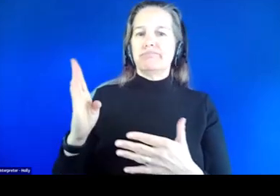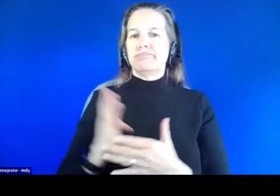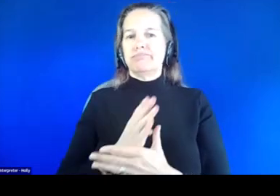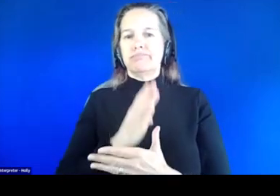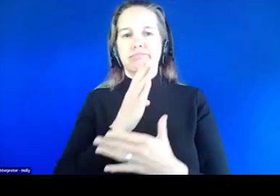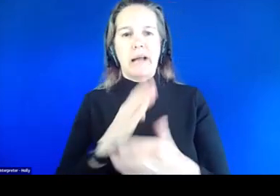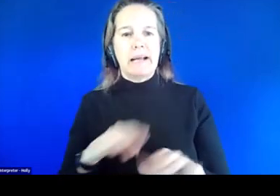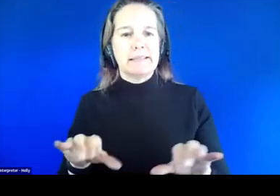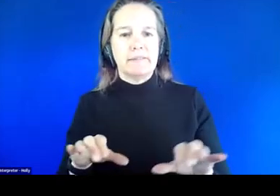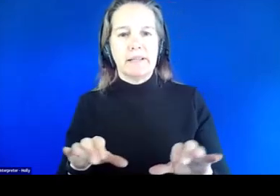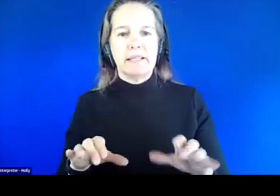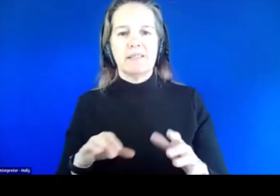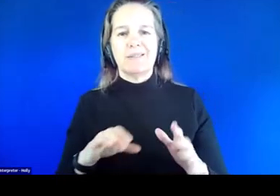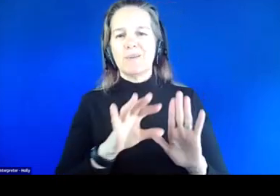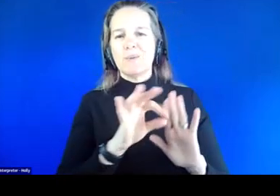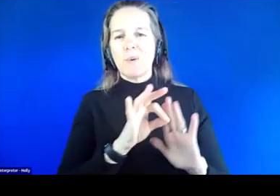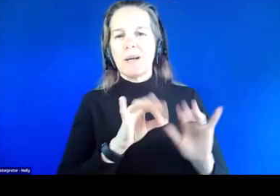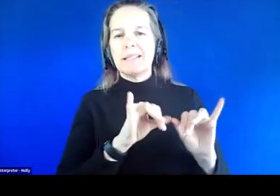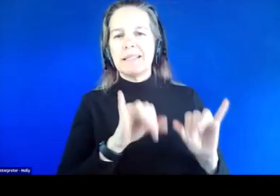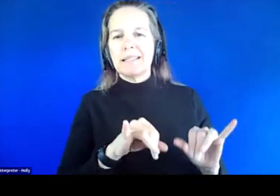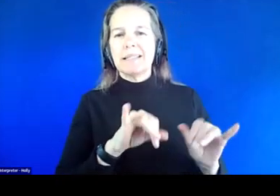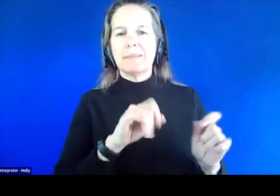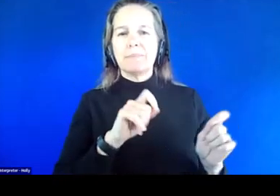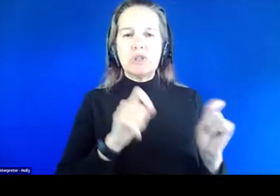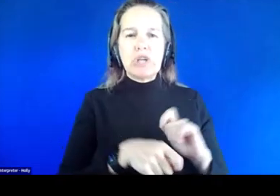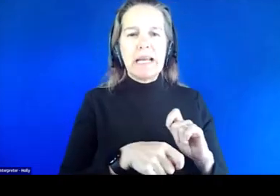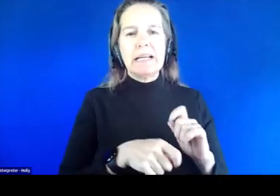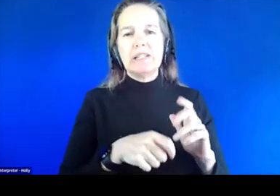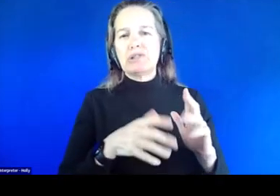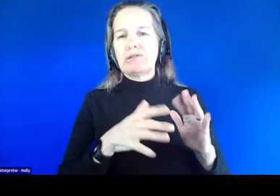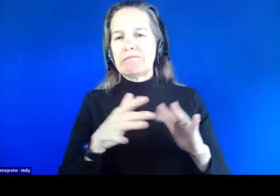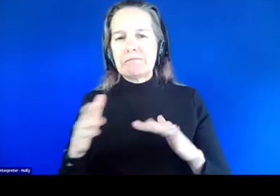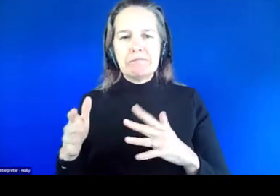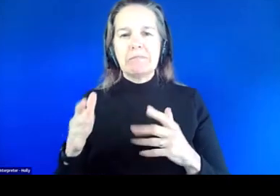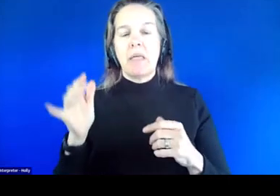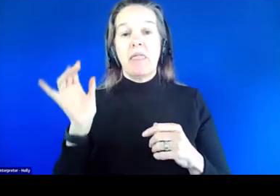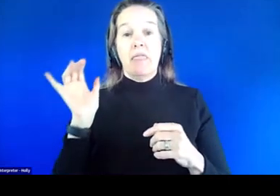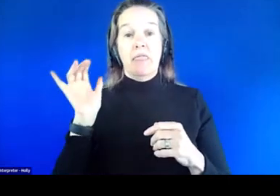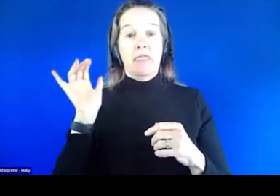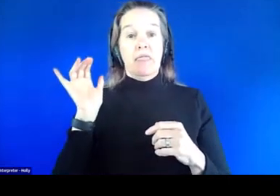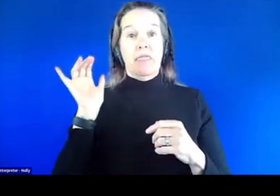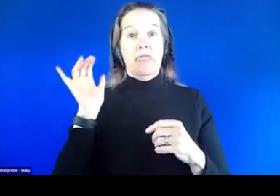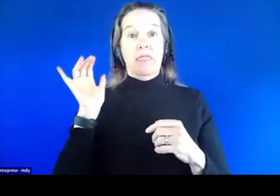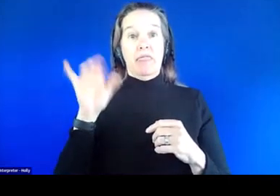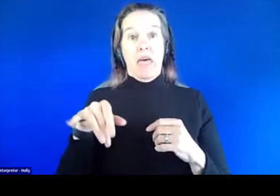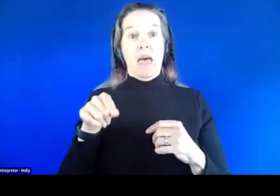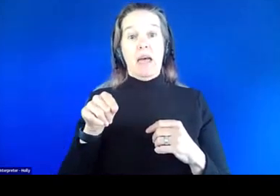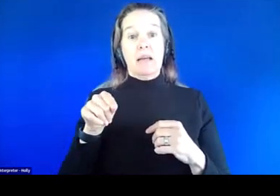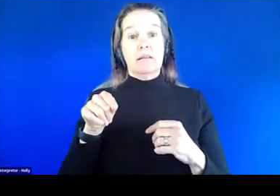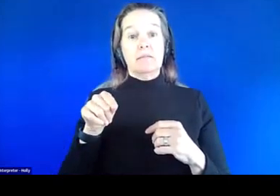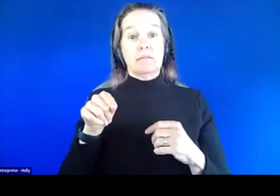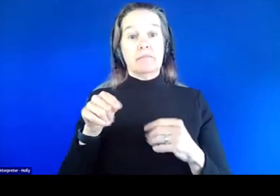oriented things, which ultimately were focused on the